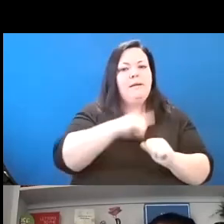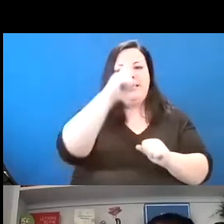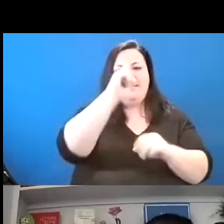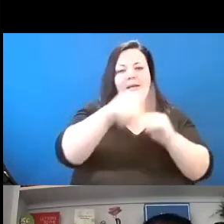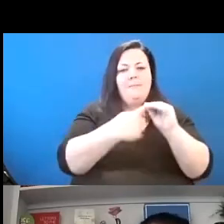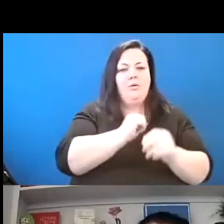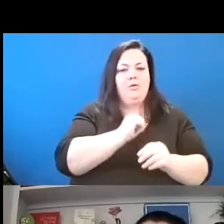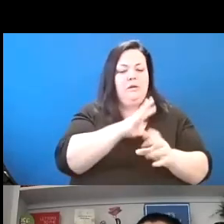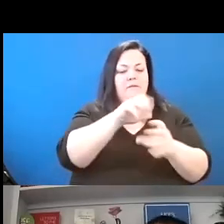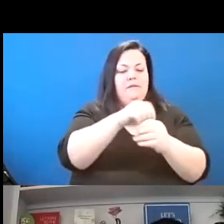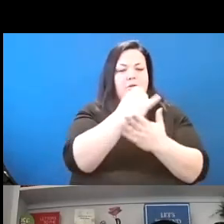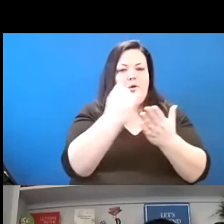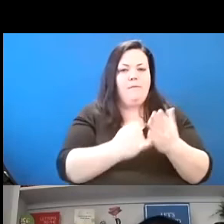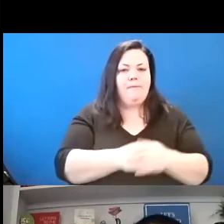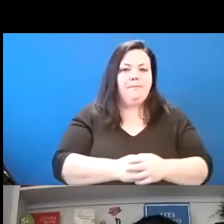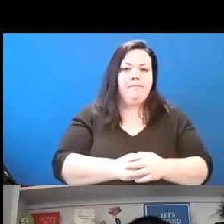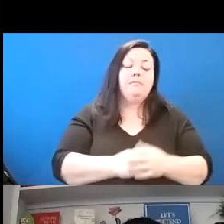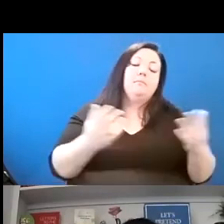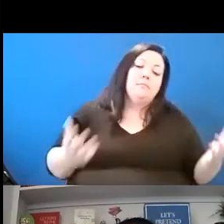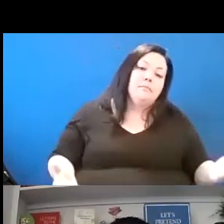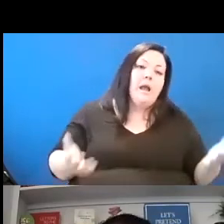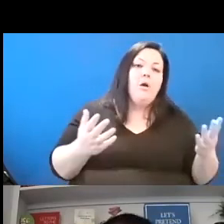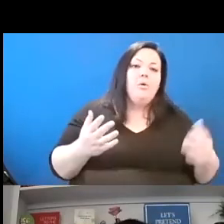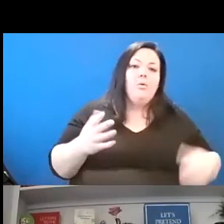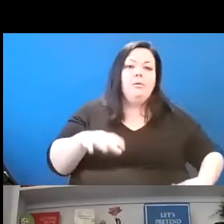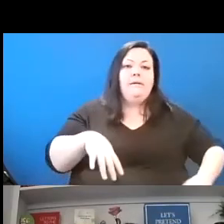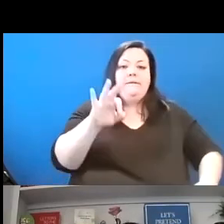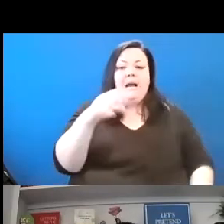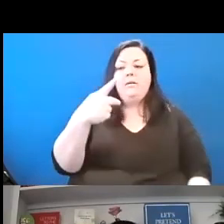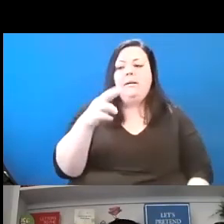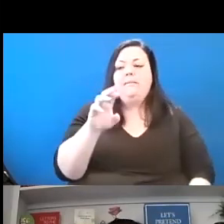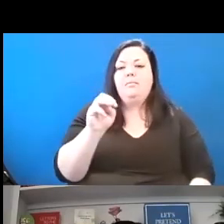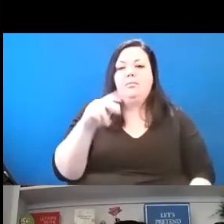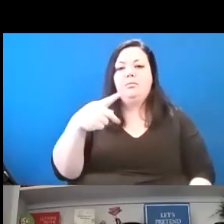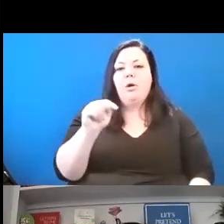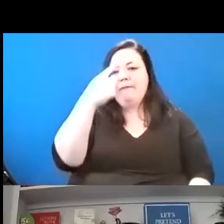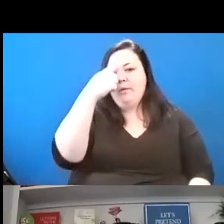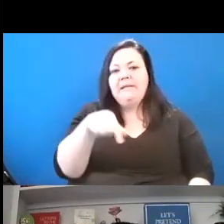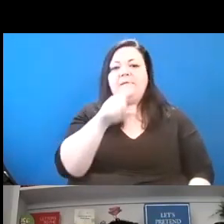art now when it came to finding a prompt for this it was very difficult for me i'll be honest um